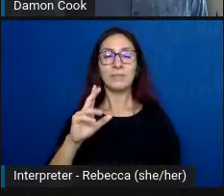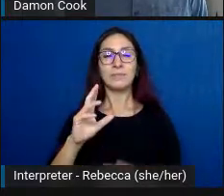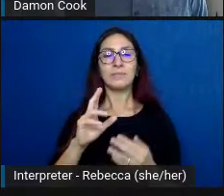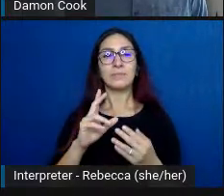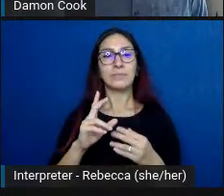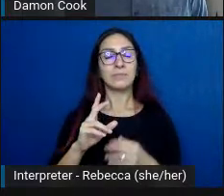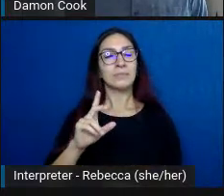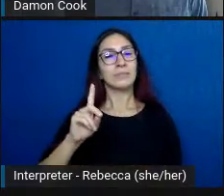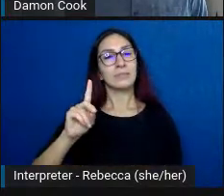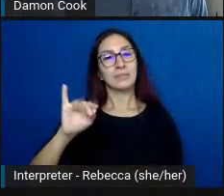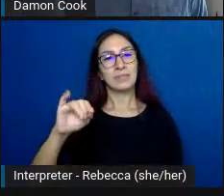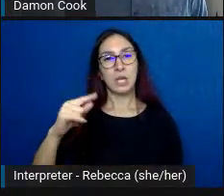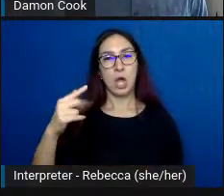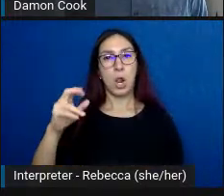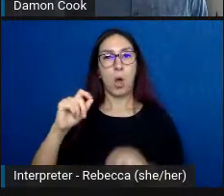There is a screenshot here of the music review site